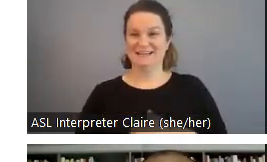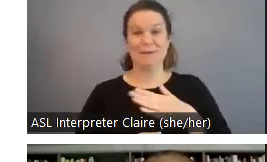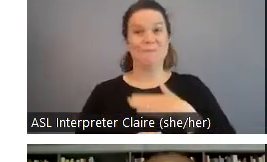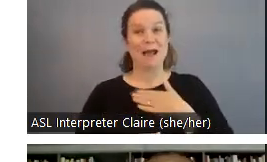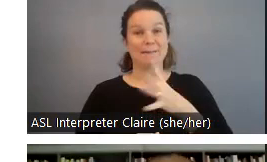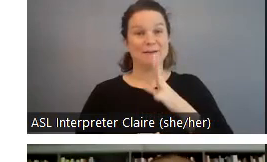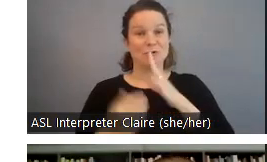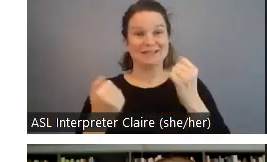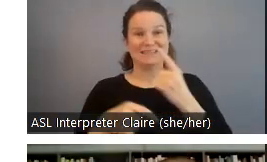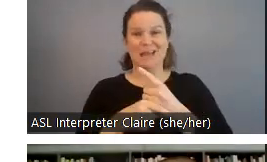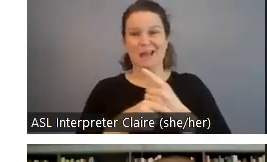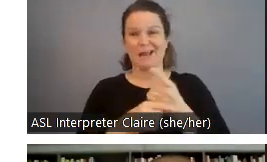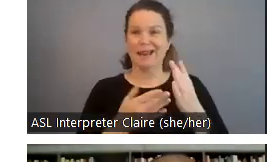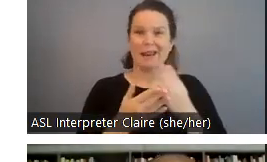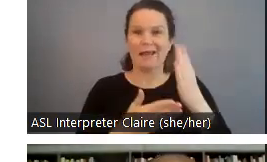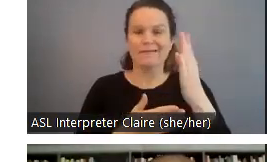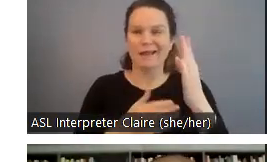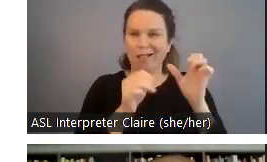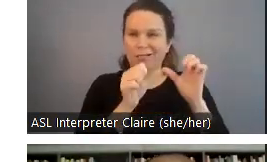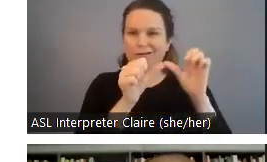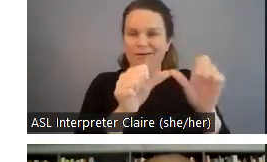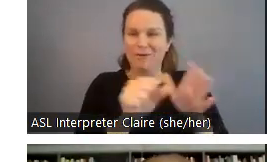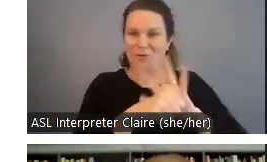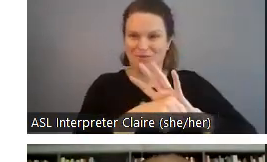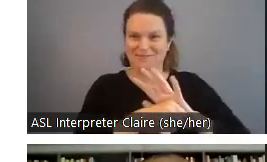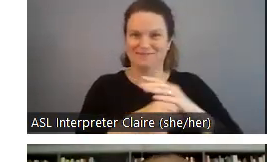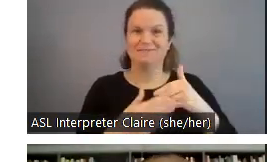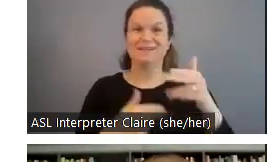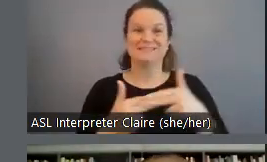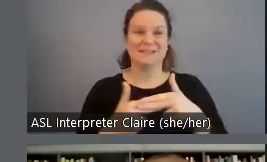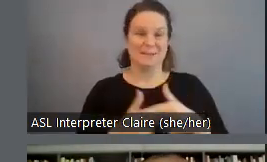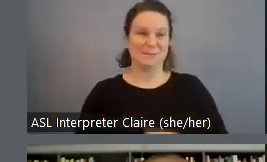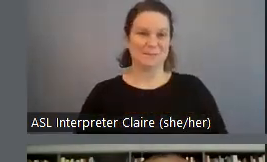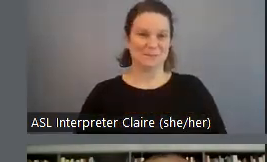navigating Long COVID. Next slide.